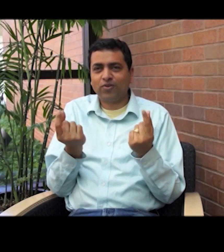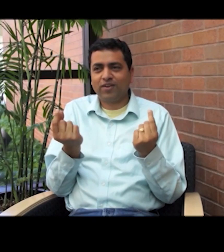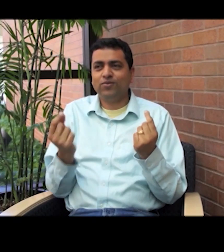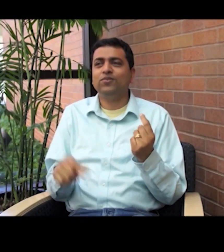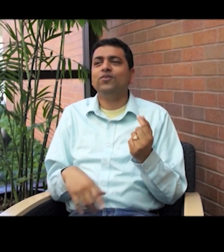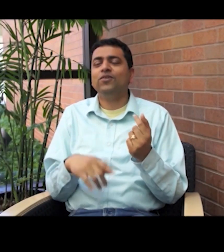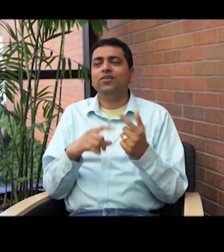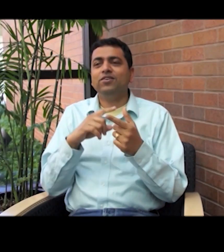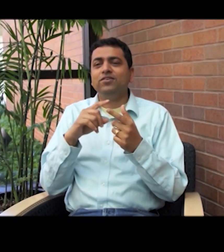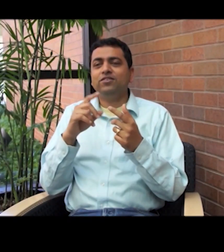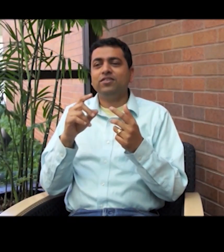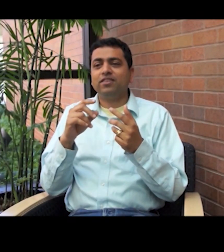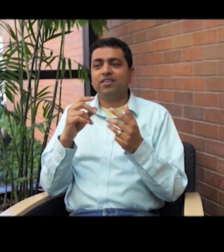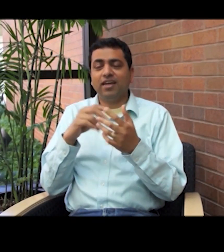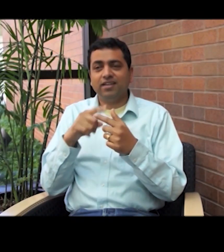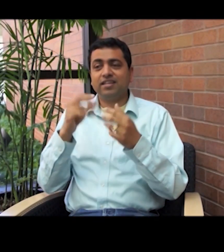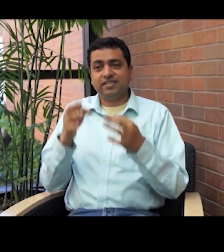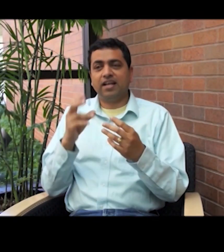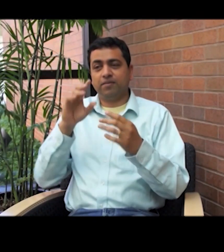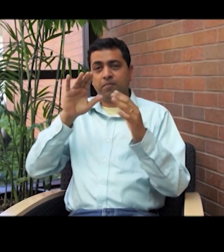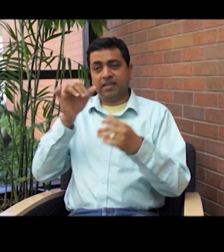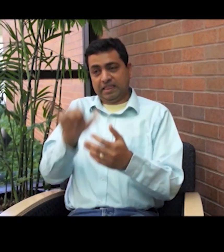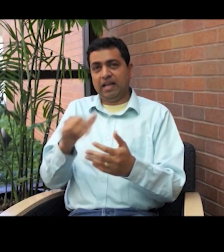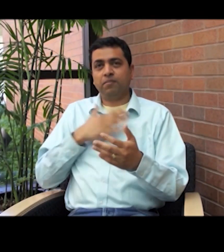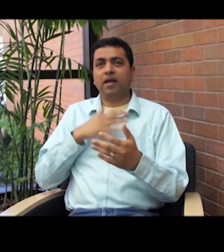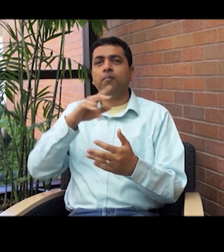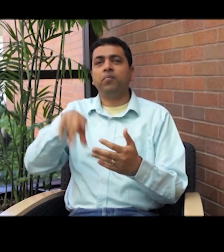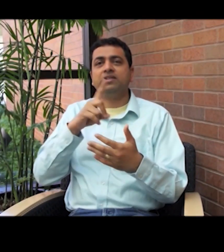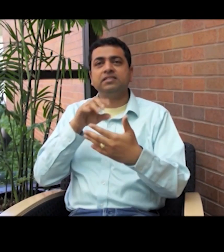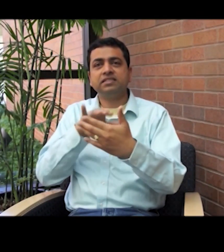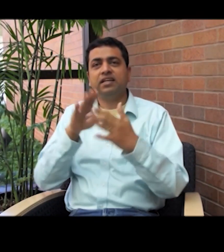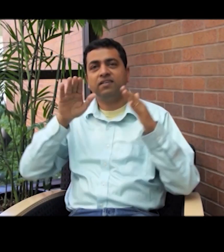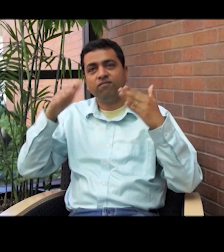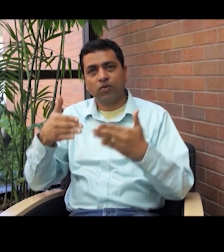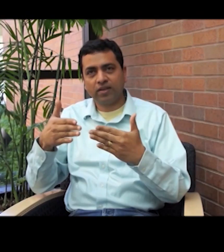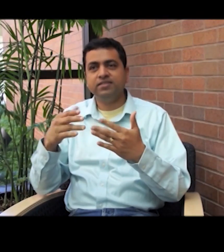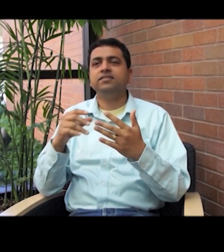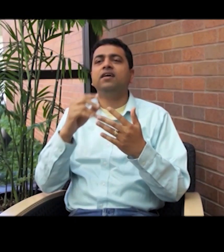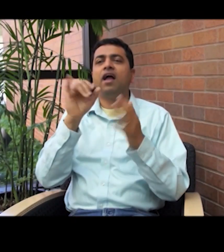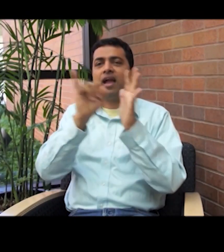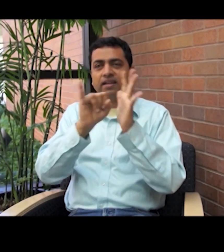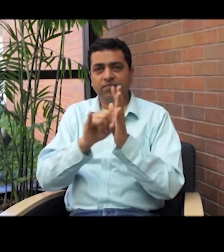What we can do about it? I then decided that would be what I would study for my doctoral. I decided I